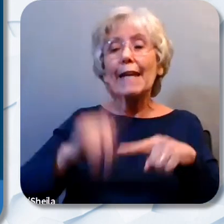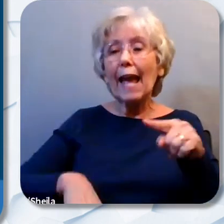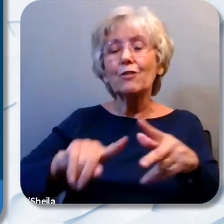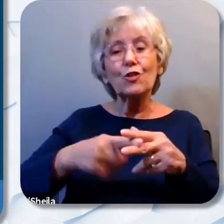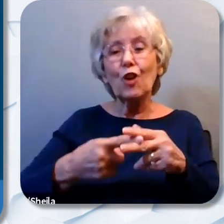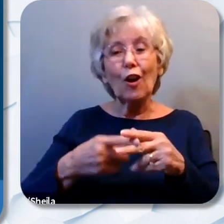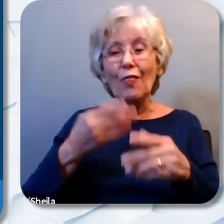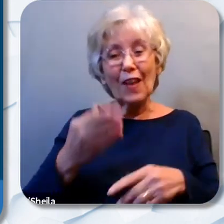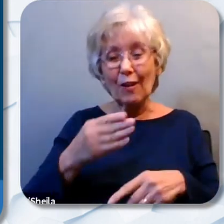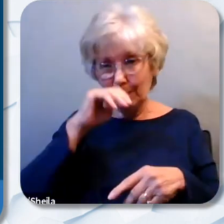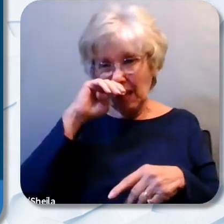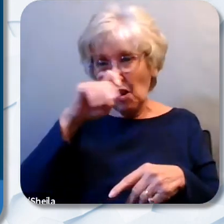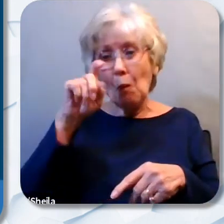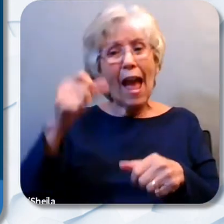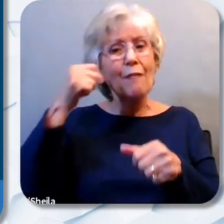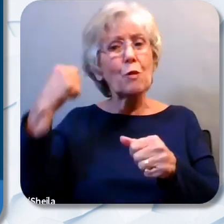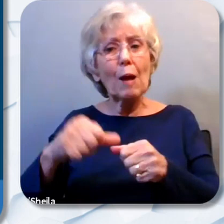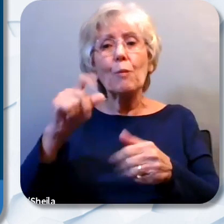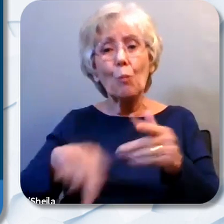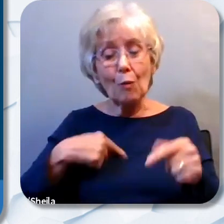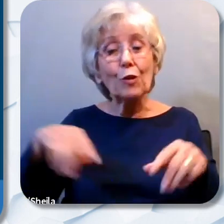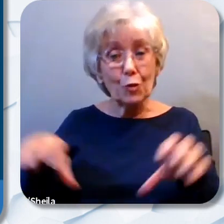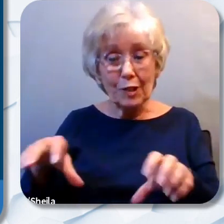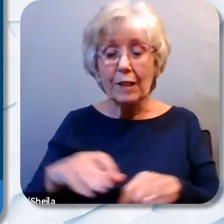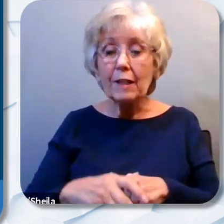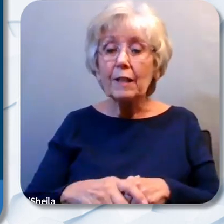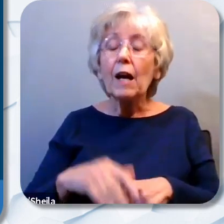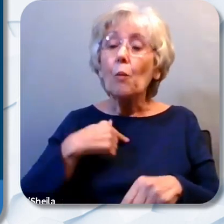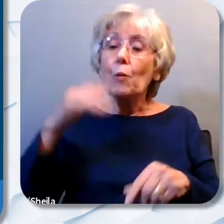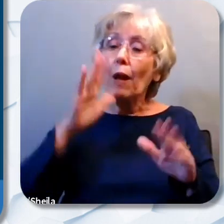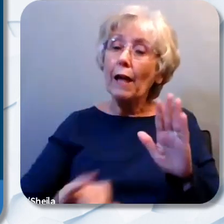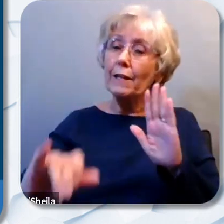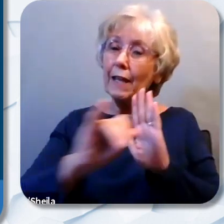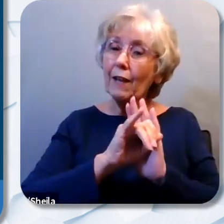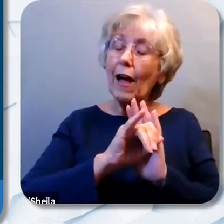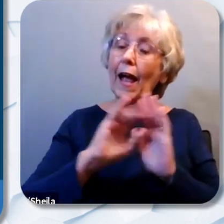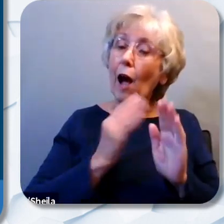memorialize what you were doing, and then the next we're going to identify our steps our strategy.